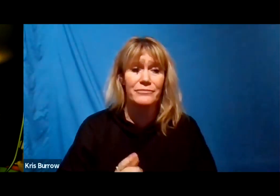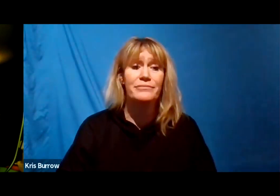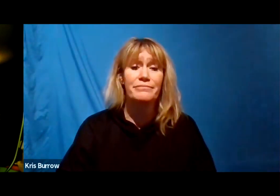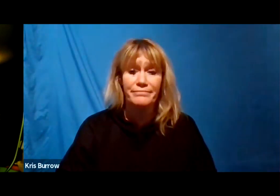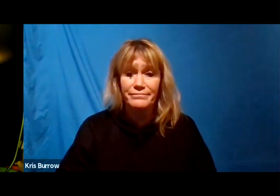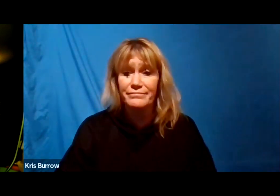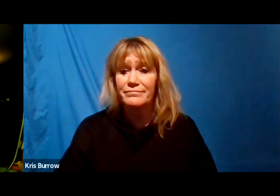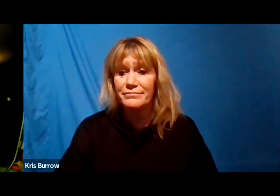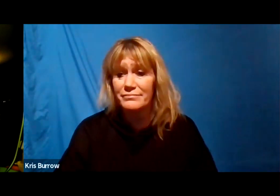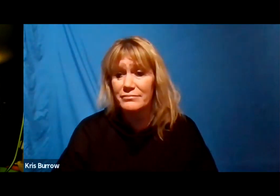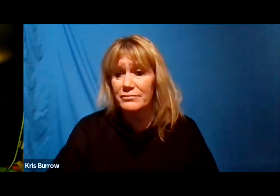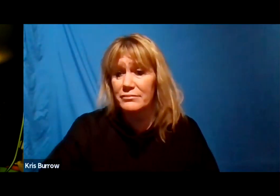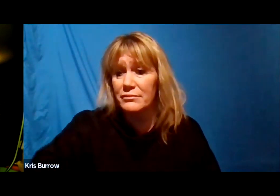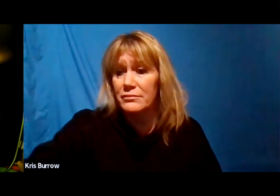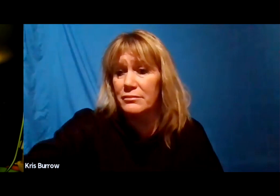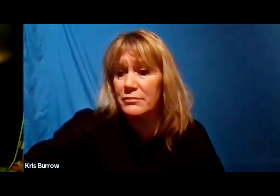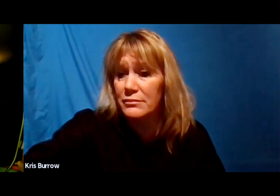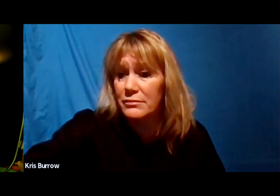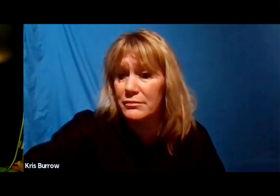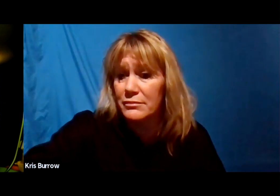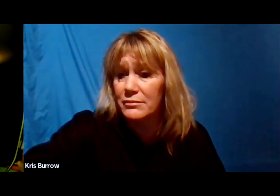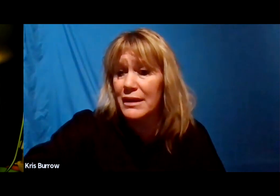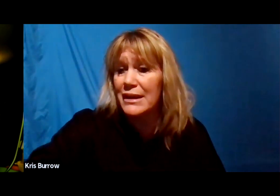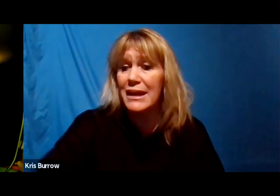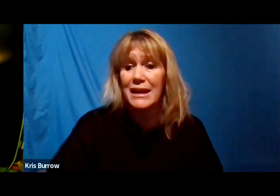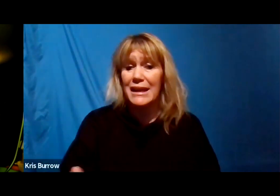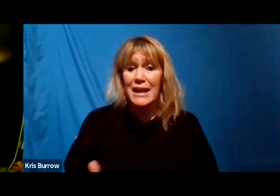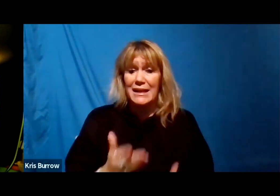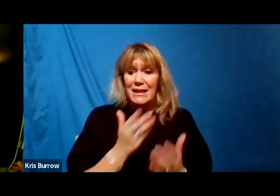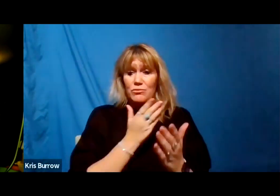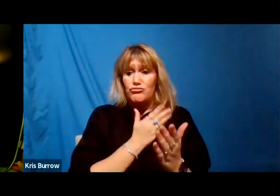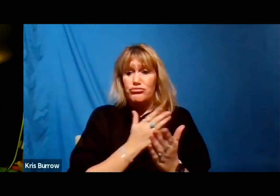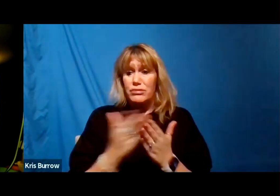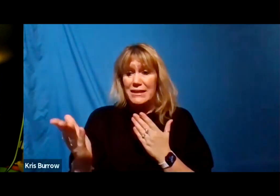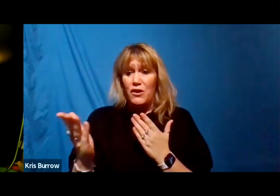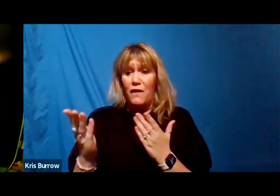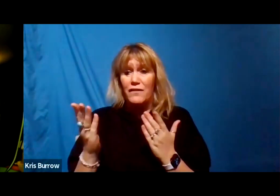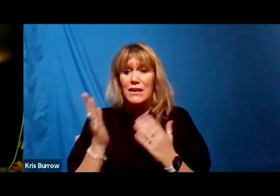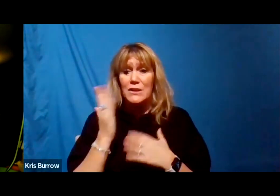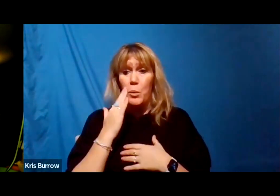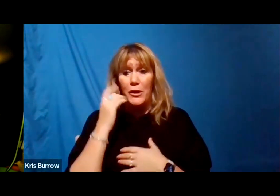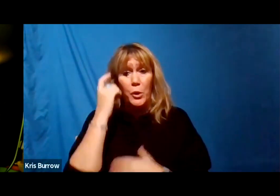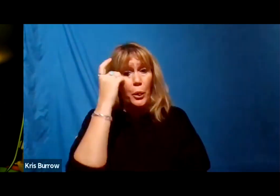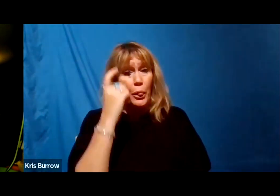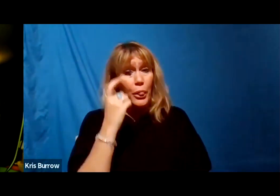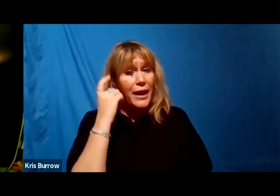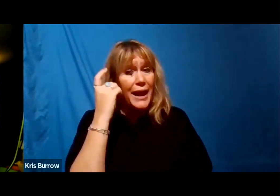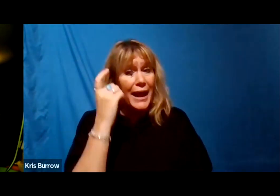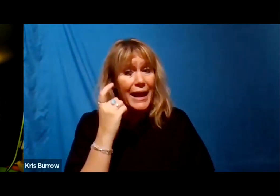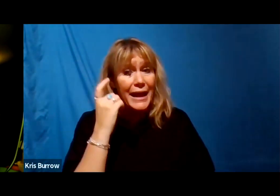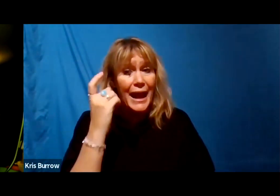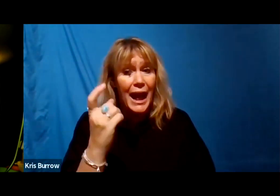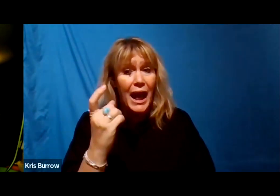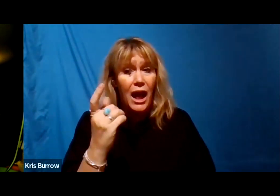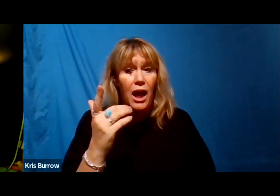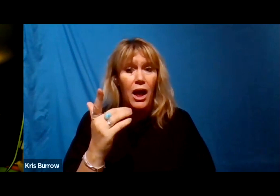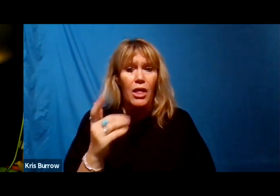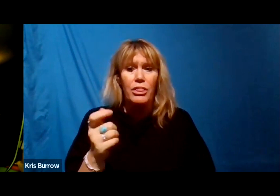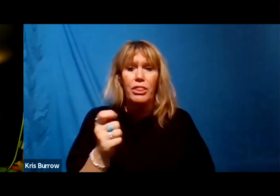For you are held inside my thoughts and feelings.